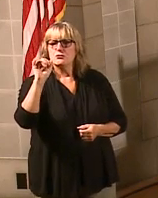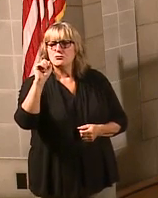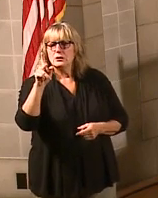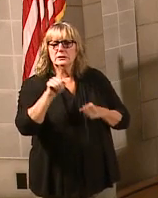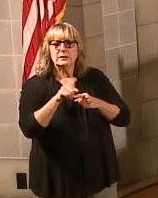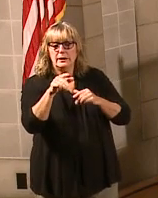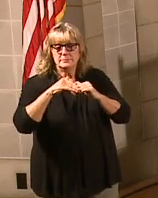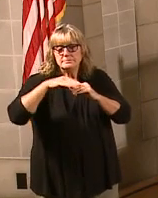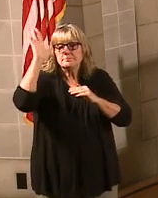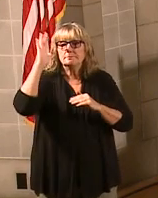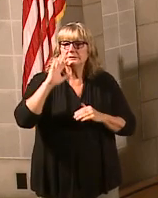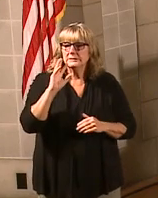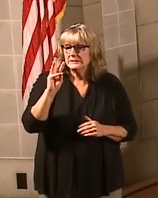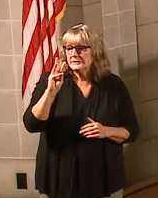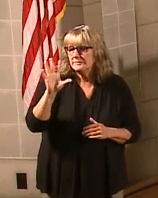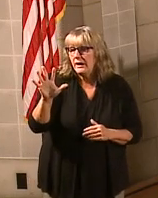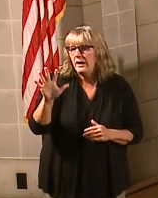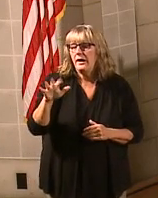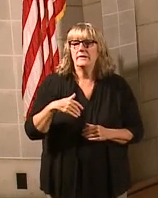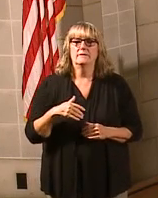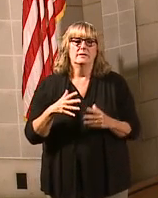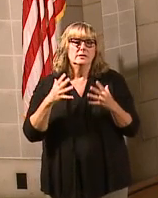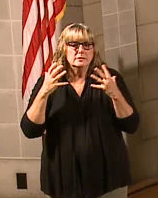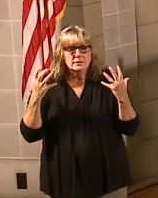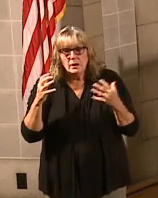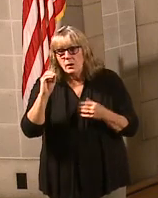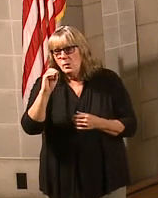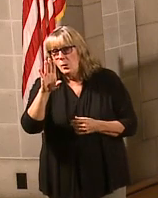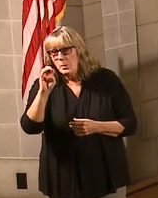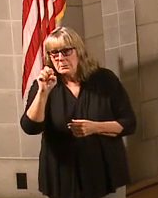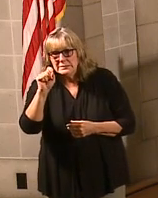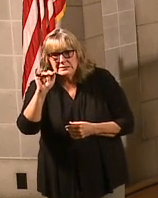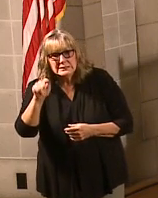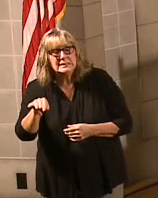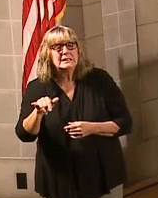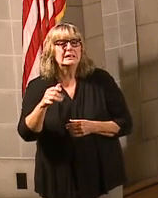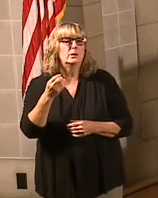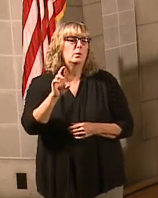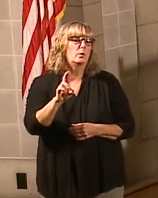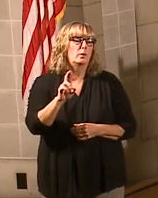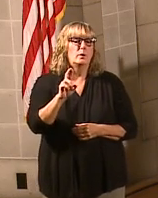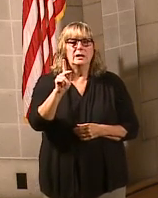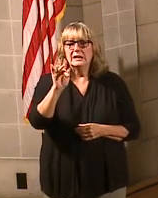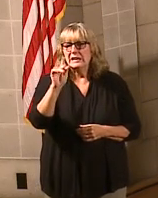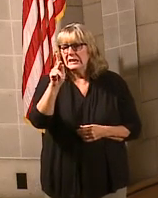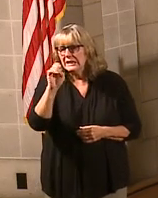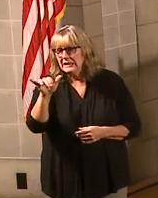AGE OR OLDER AND YOUR DOCTOR